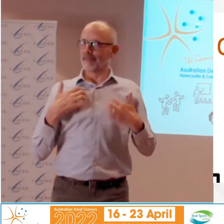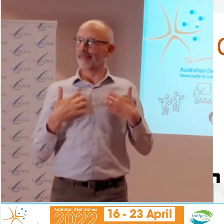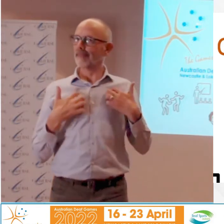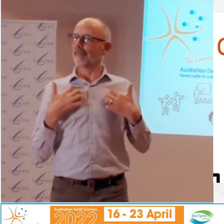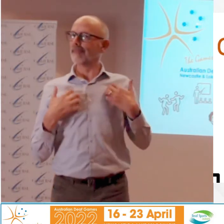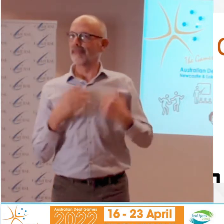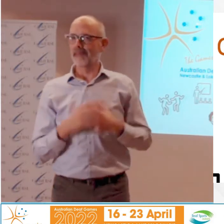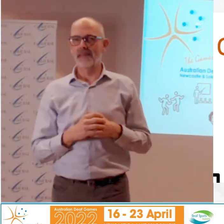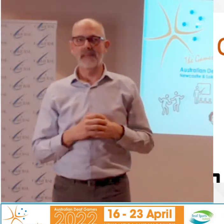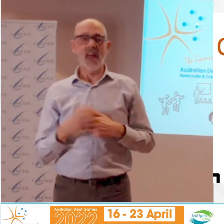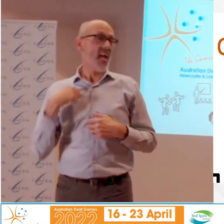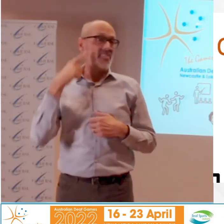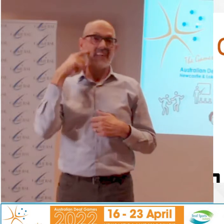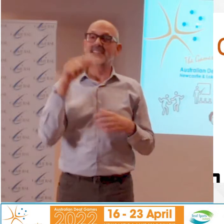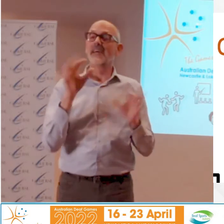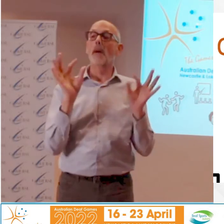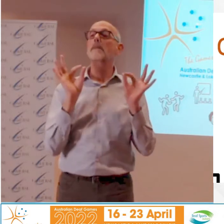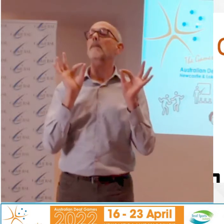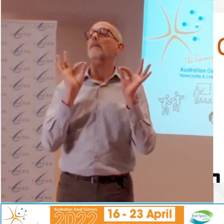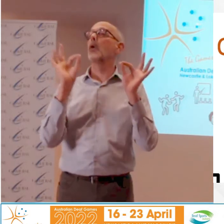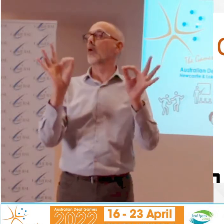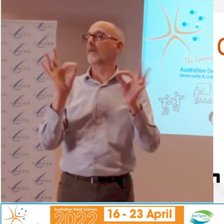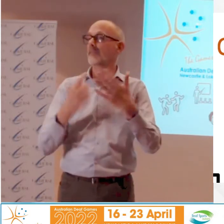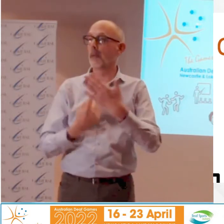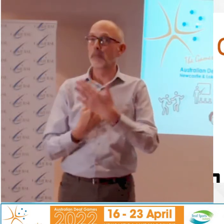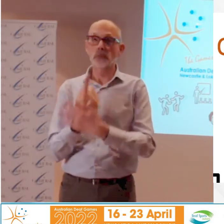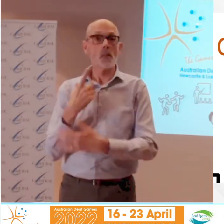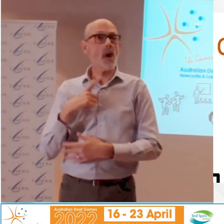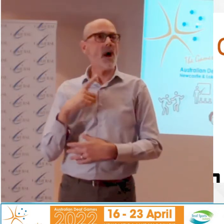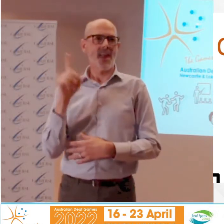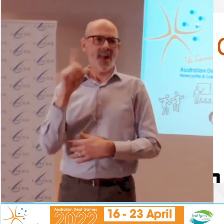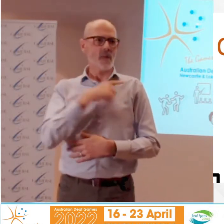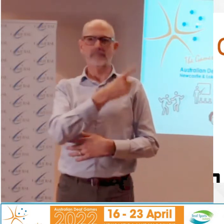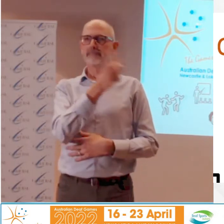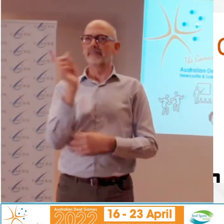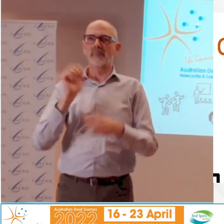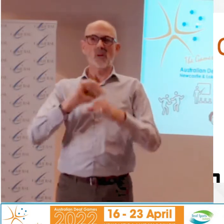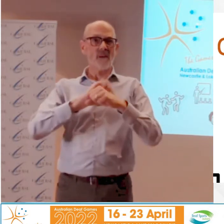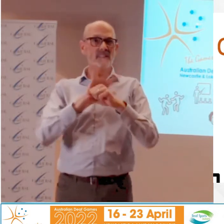the details right now but something to look forward to i think it's a perfect opportunity